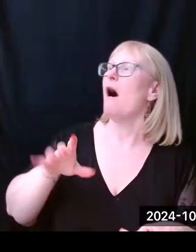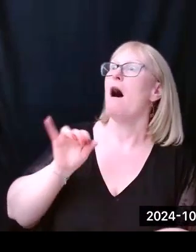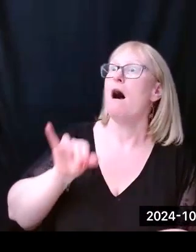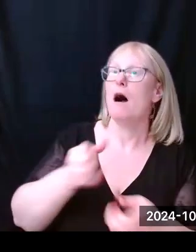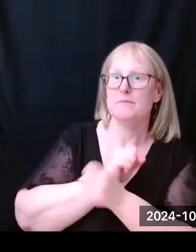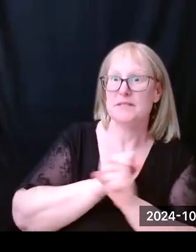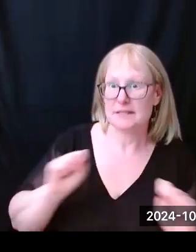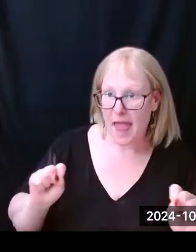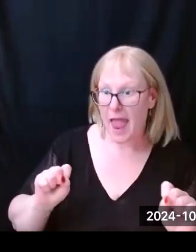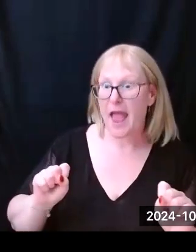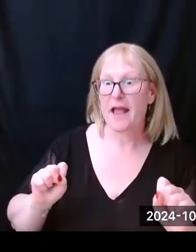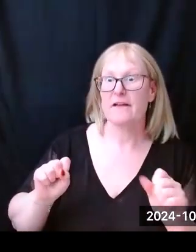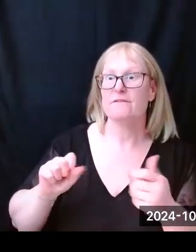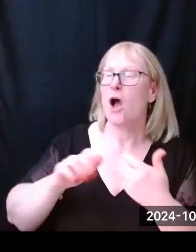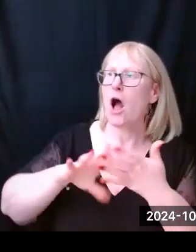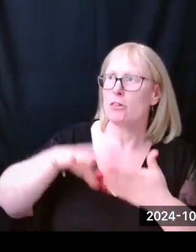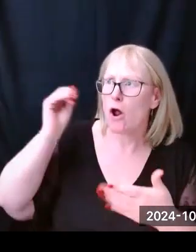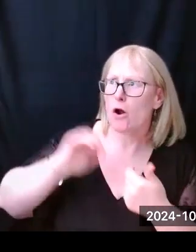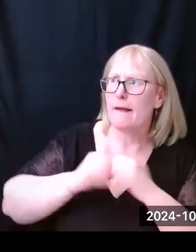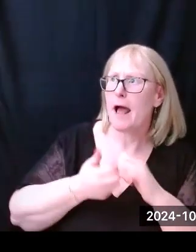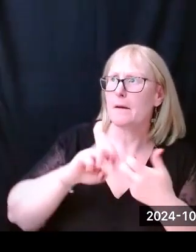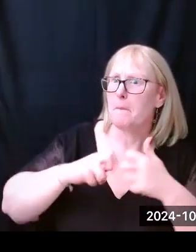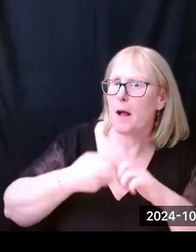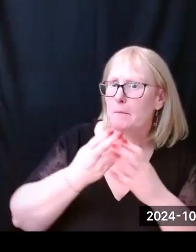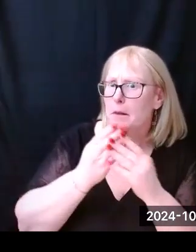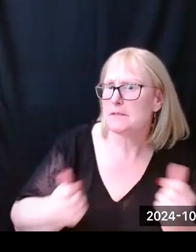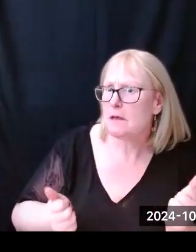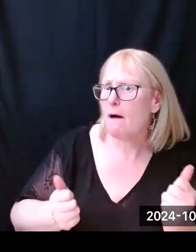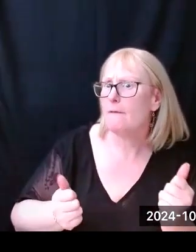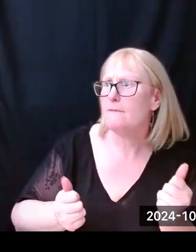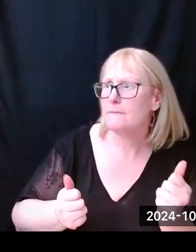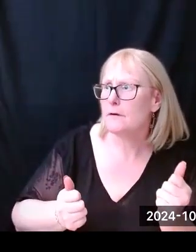Play is how we learn all things. How many of you have actually shown